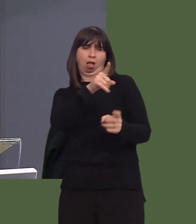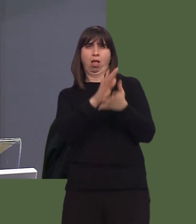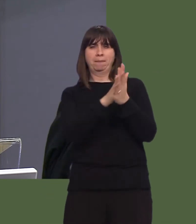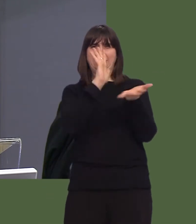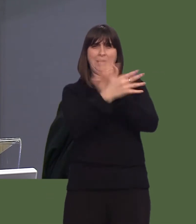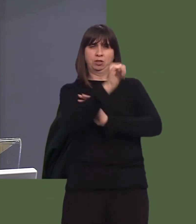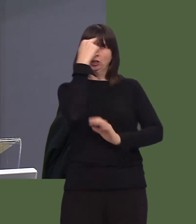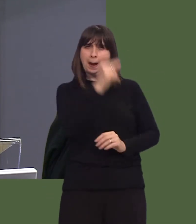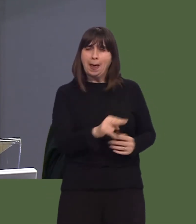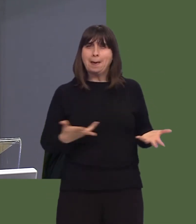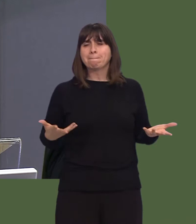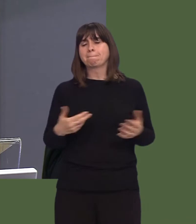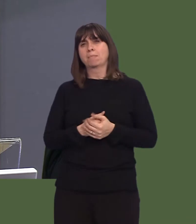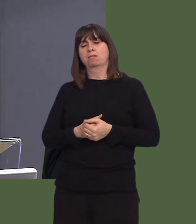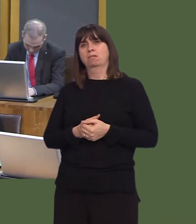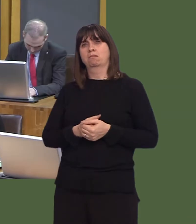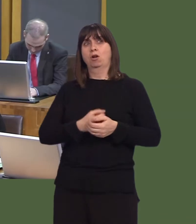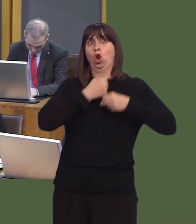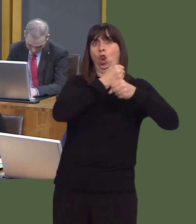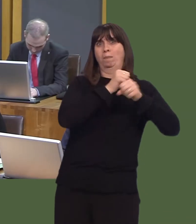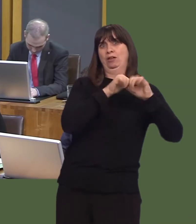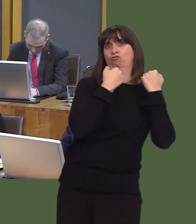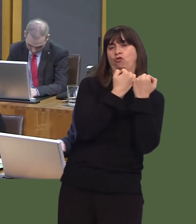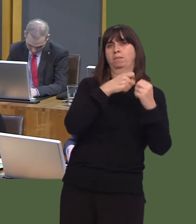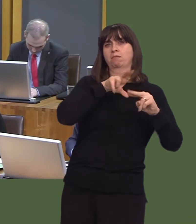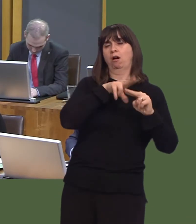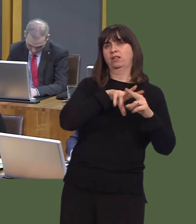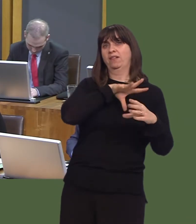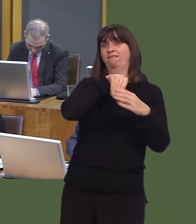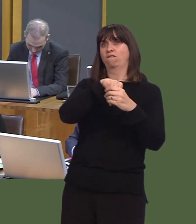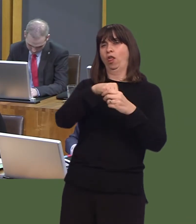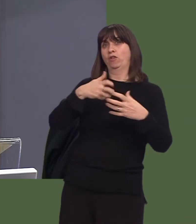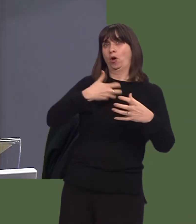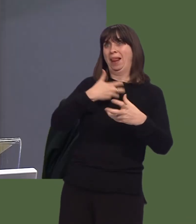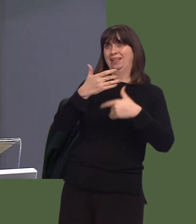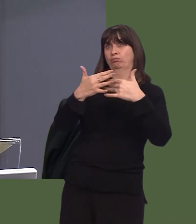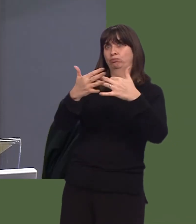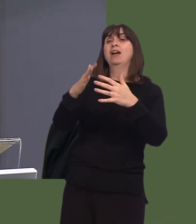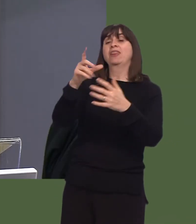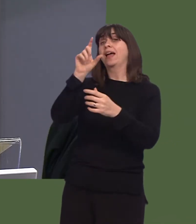Media in London have alleged that lobbyists in Cardiff were involved in the complaints that led to Carl Sargeant being sacked.